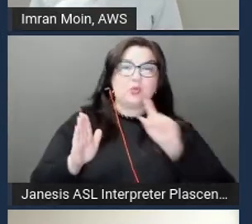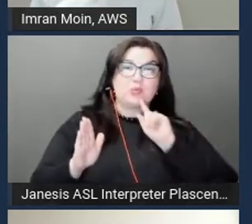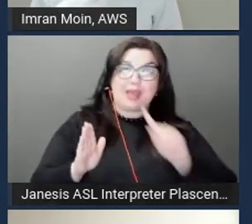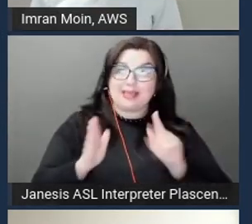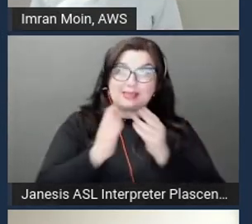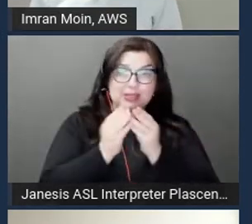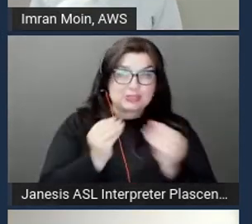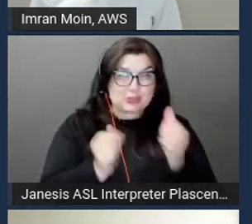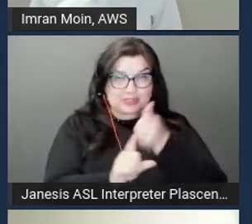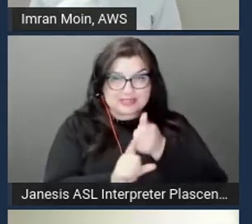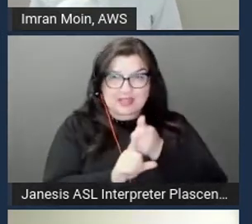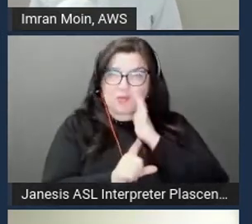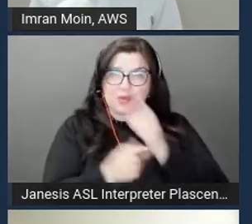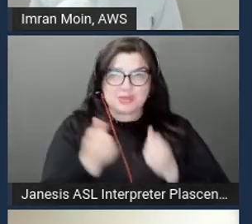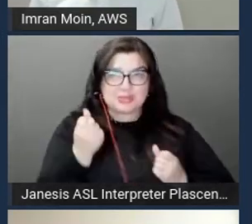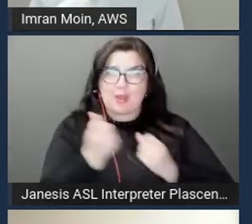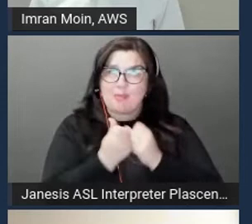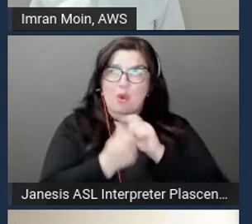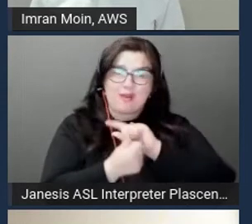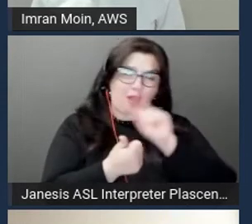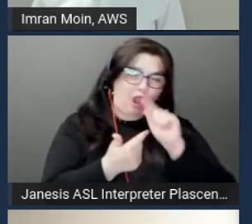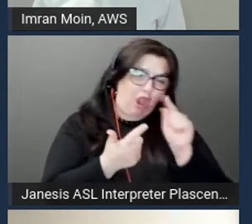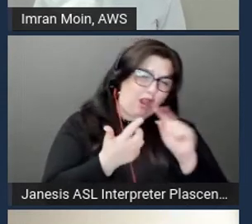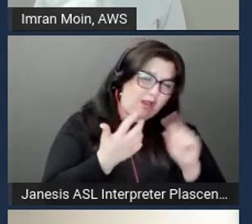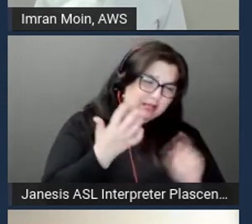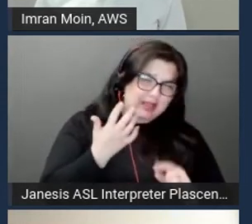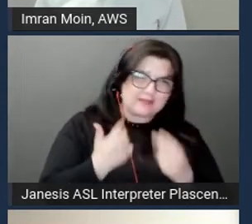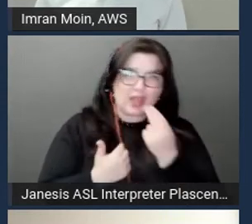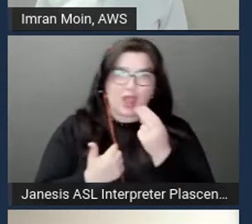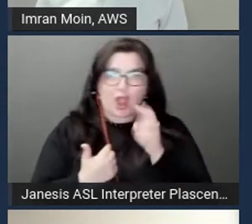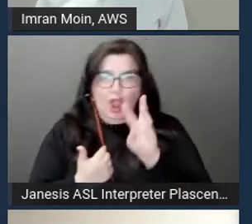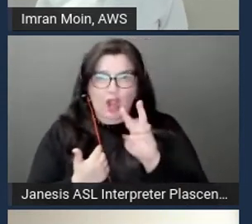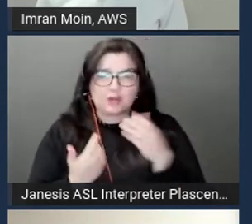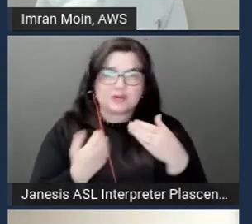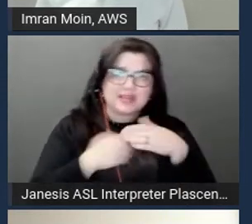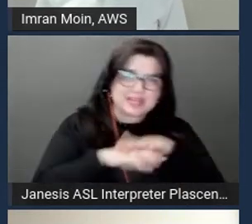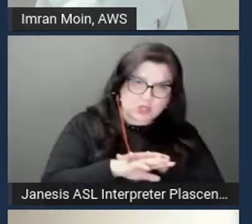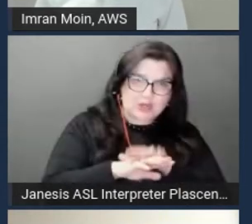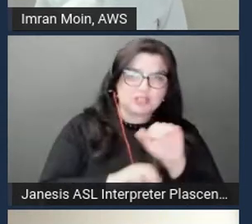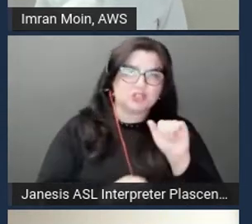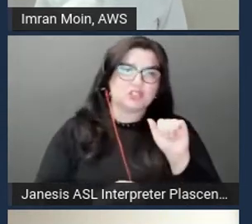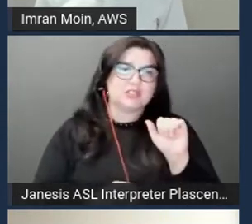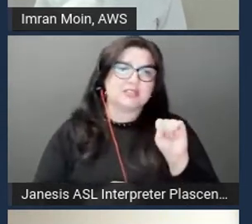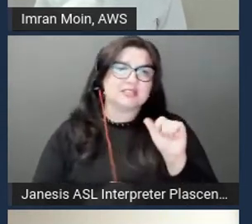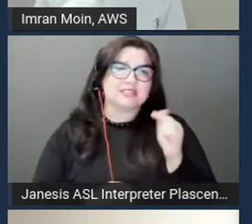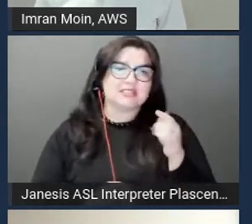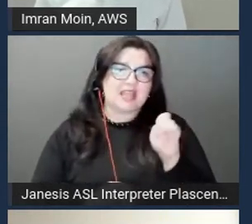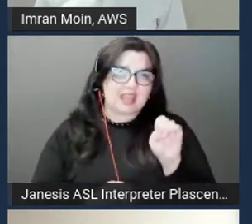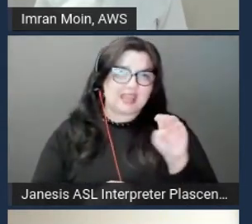the hardware, the integration with SageMaker, and that would solid support all these cases.